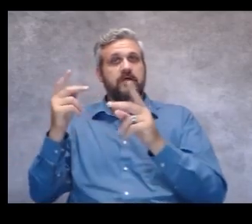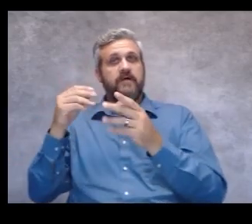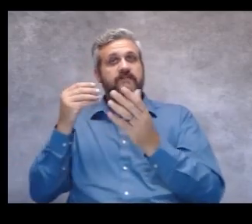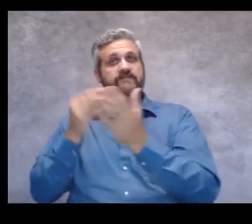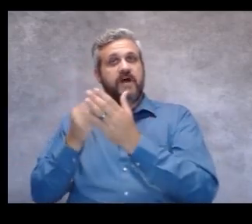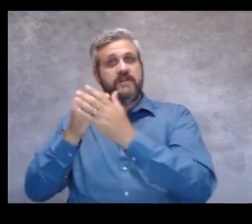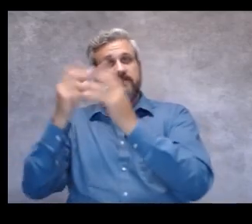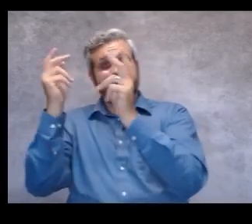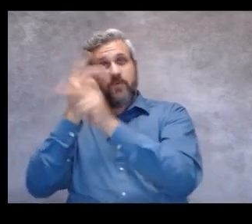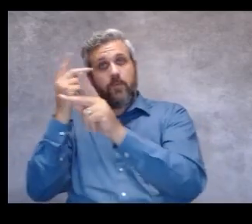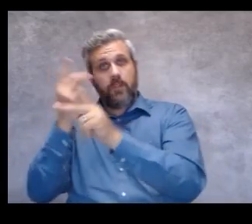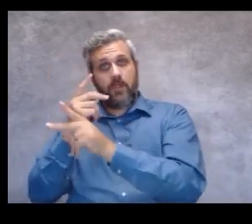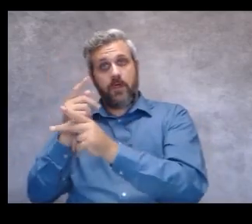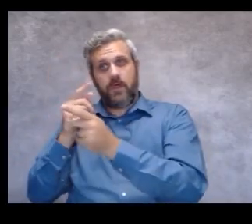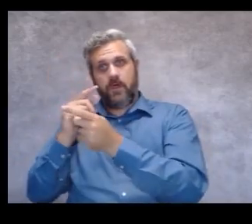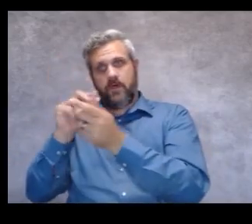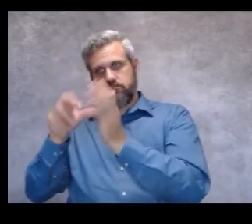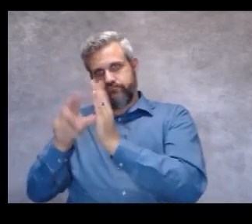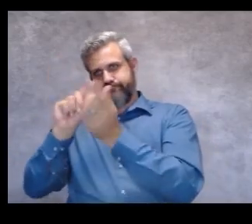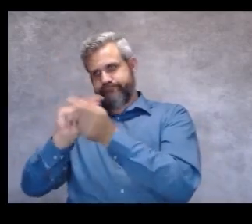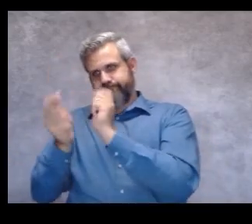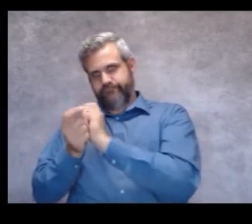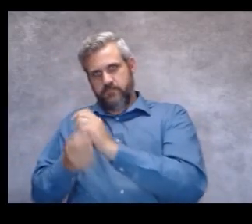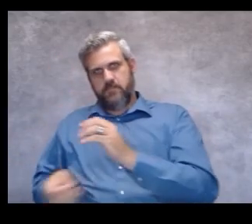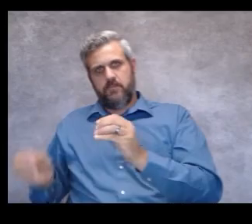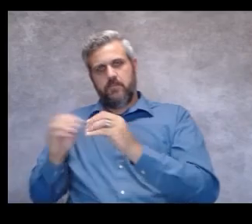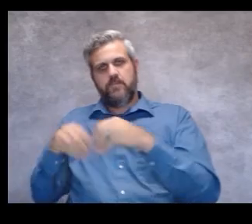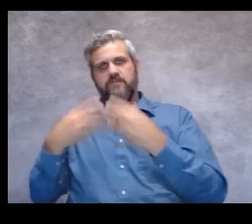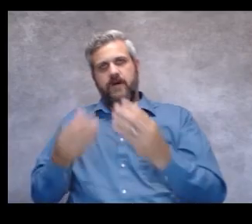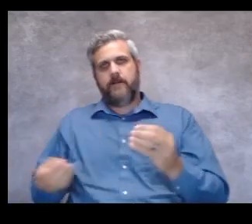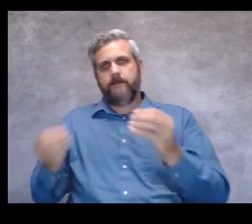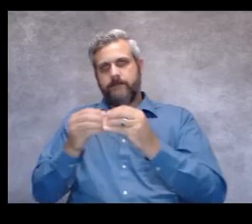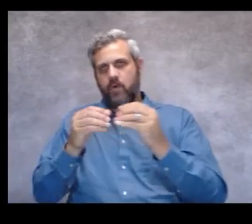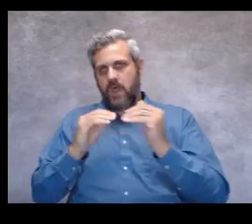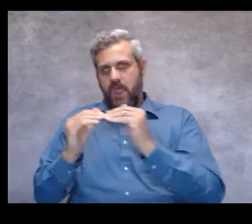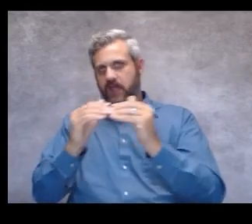reviewed and changed with an emphasis on providing a more equitable distribution